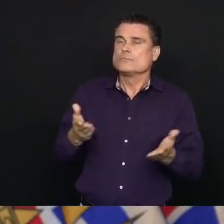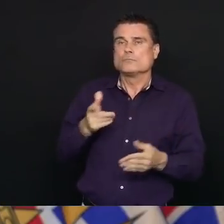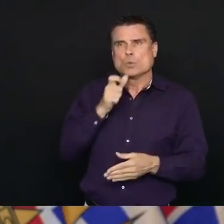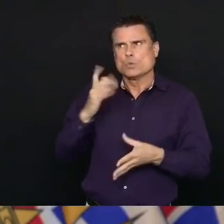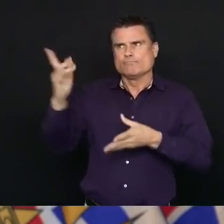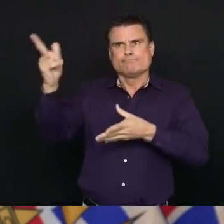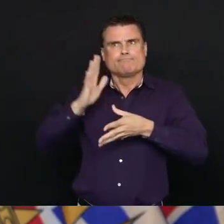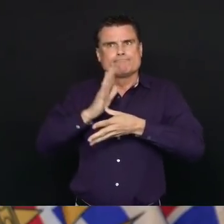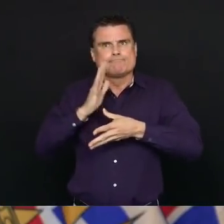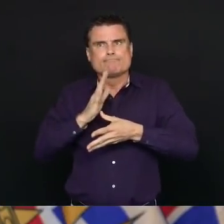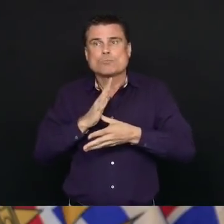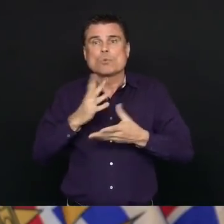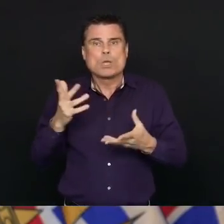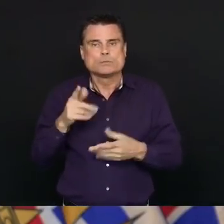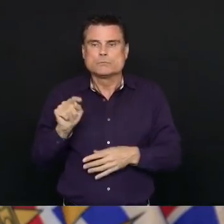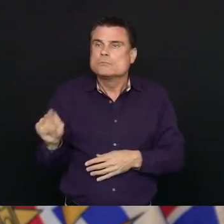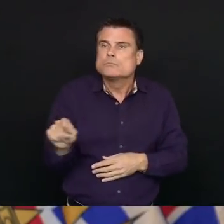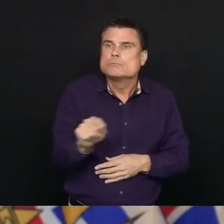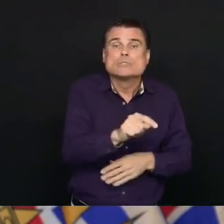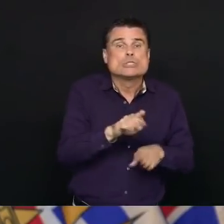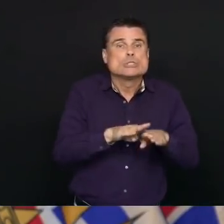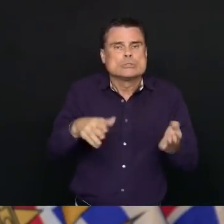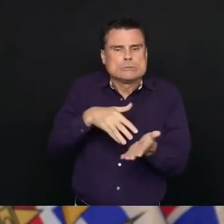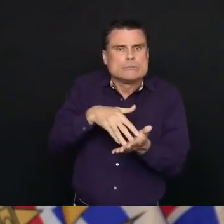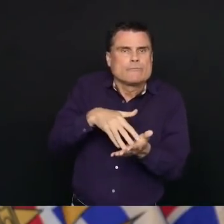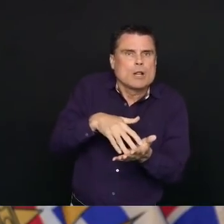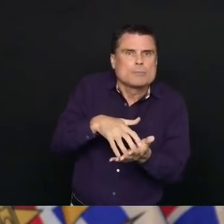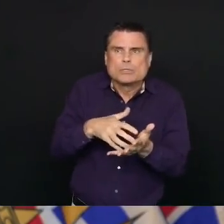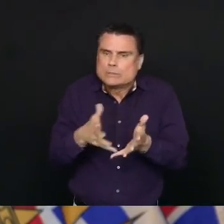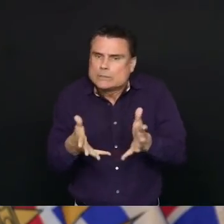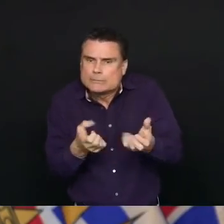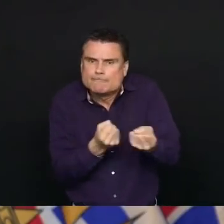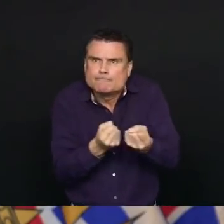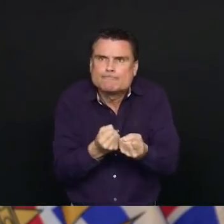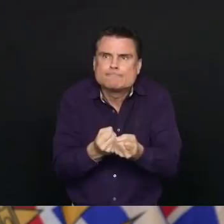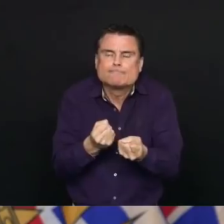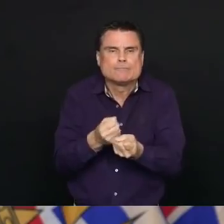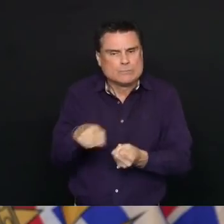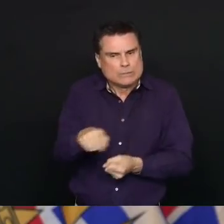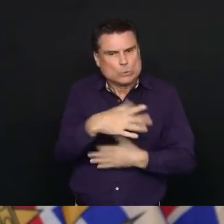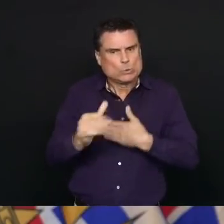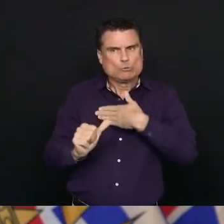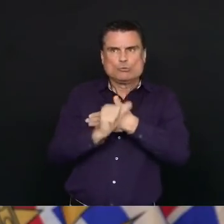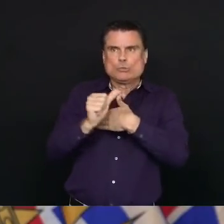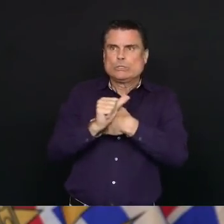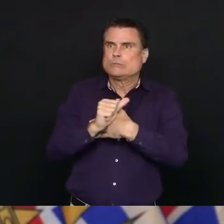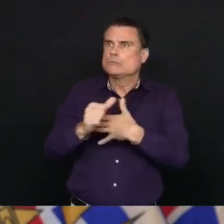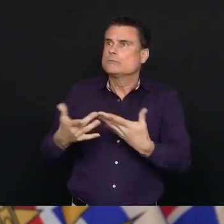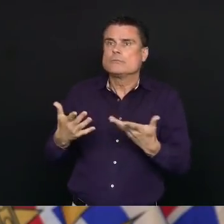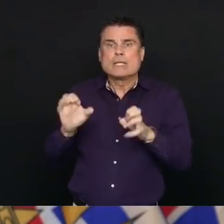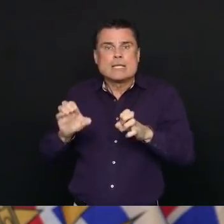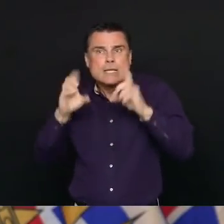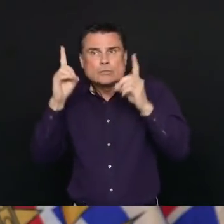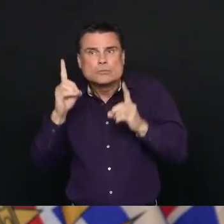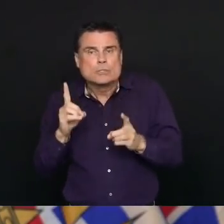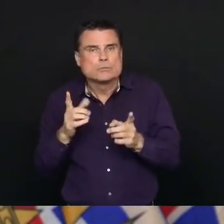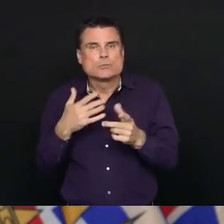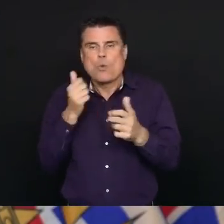I also want to recognize the early childhood educators, the K-12 educators, and the educational assistance who have stepped up around the province and are in